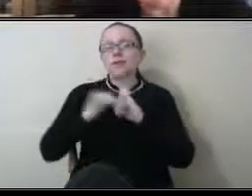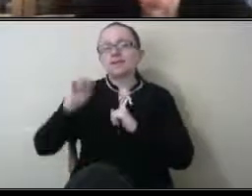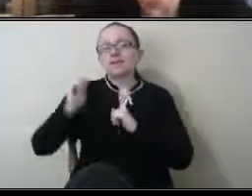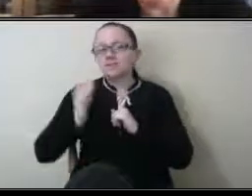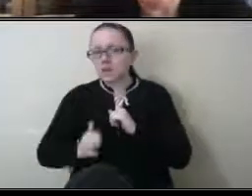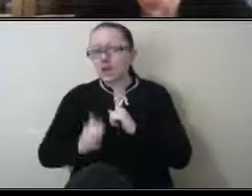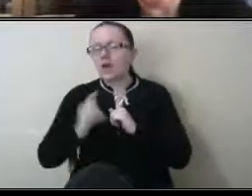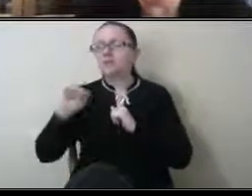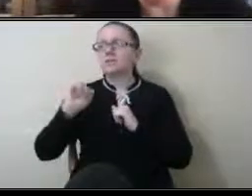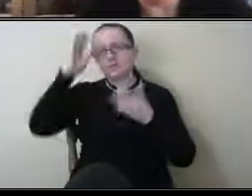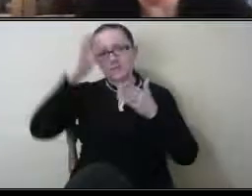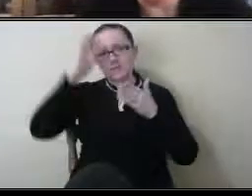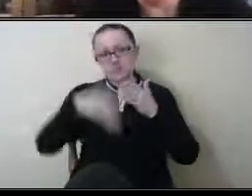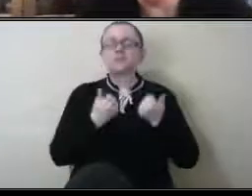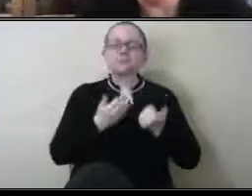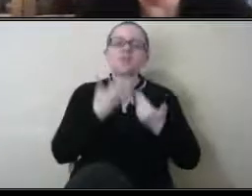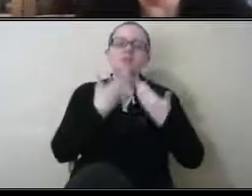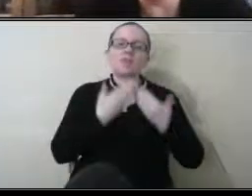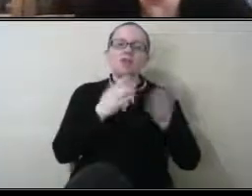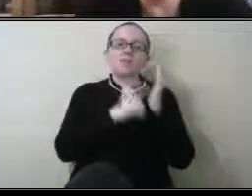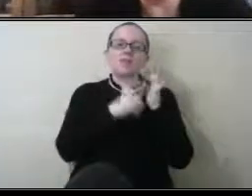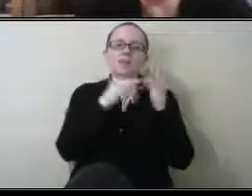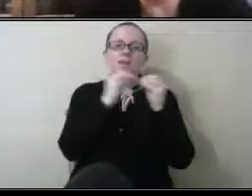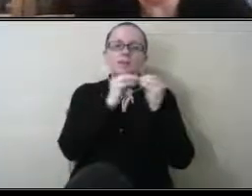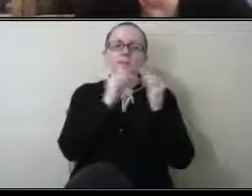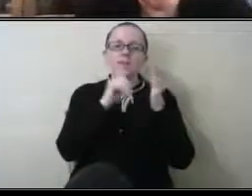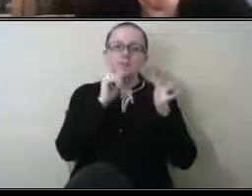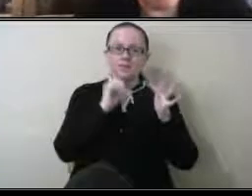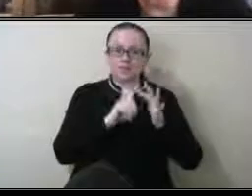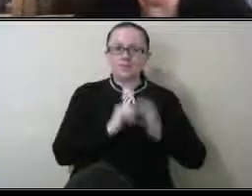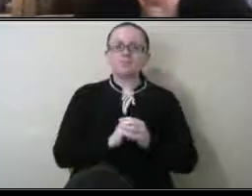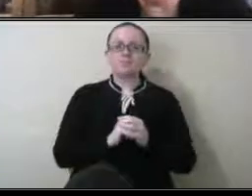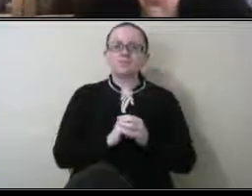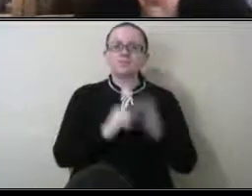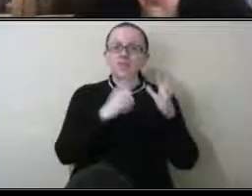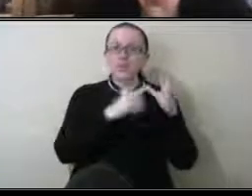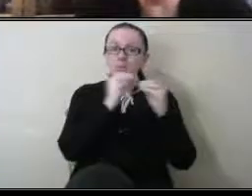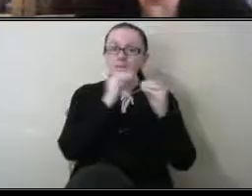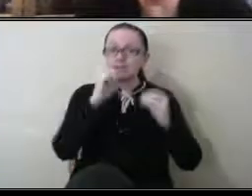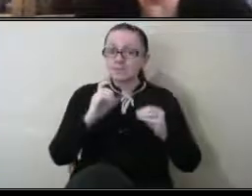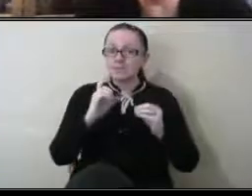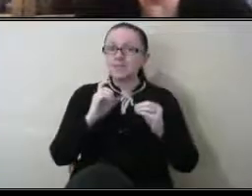great libby and uh you know while abc is not specifically listed as a as a host organization